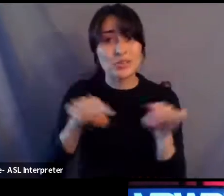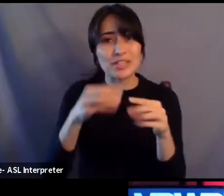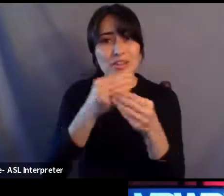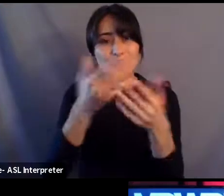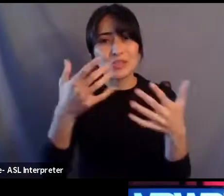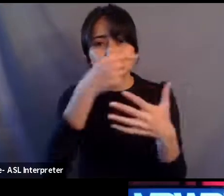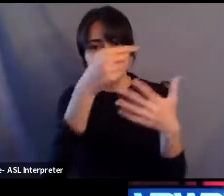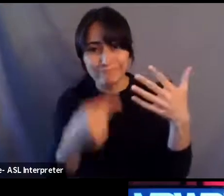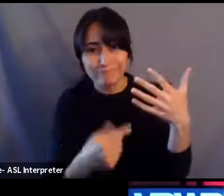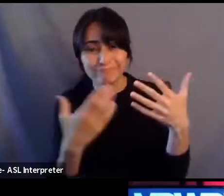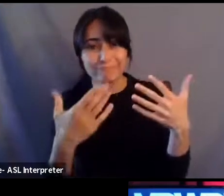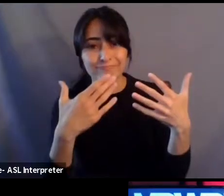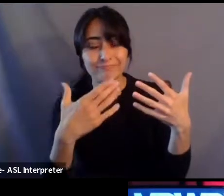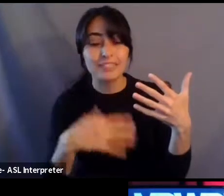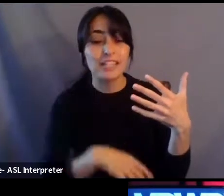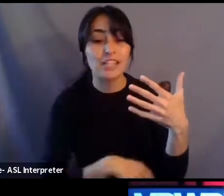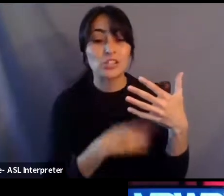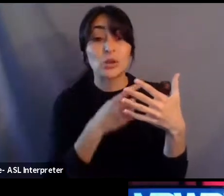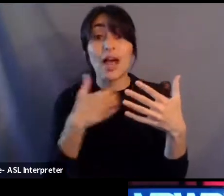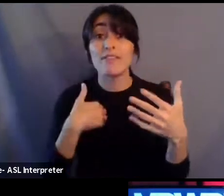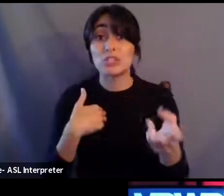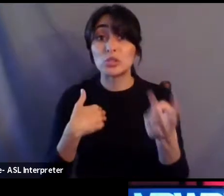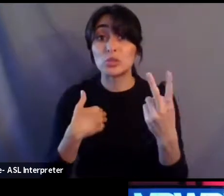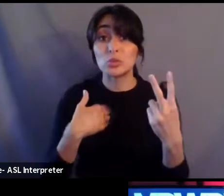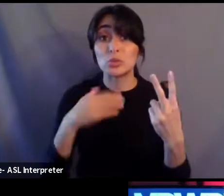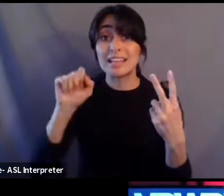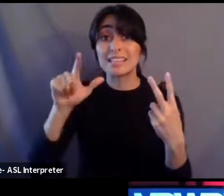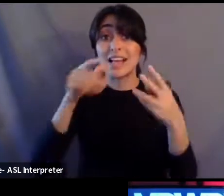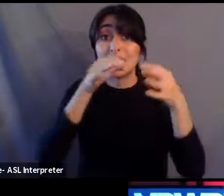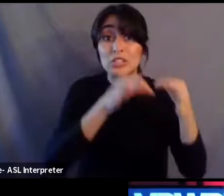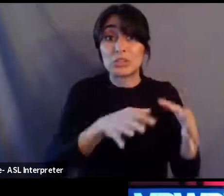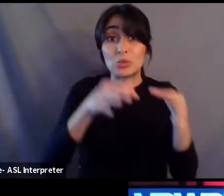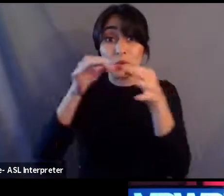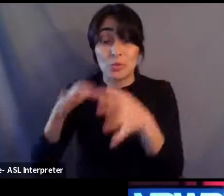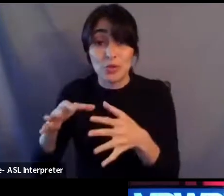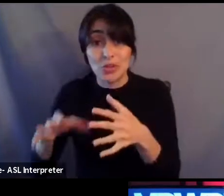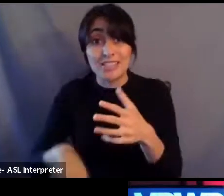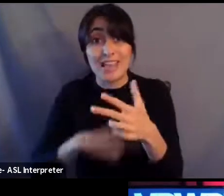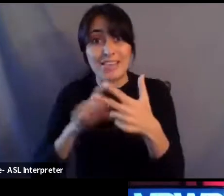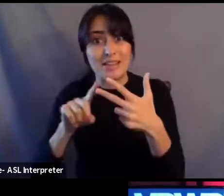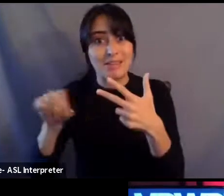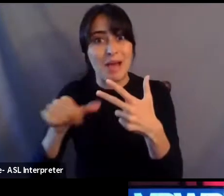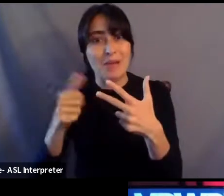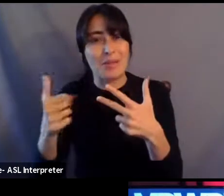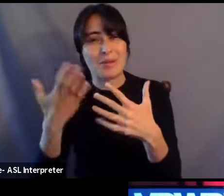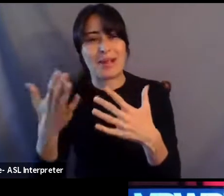we have two ASL interpreters today and one behind the scene as well. We have Sarah Young Bear Brown,